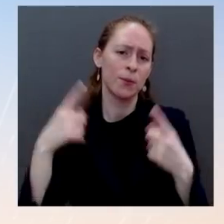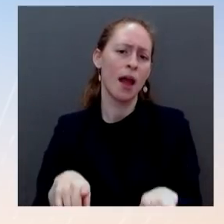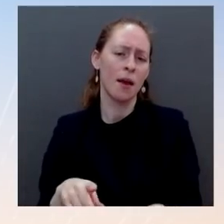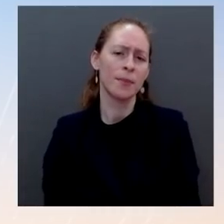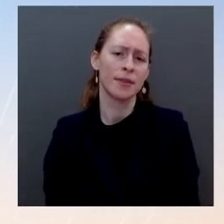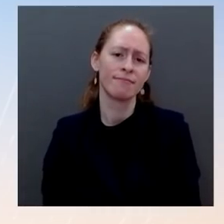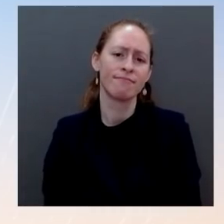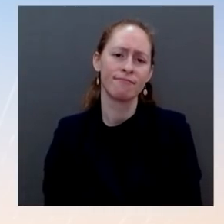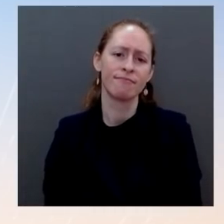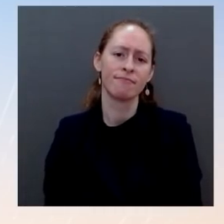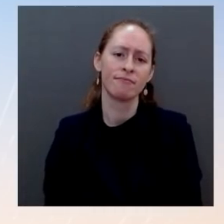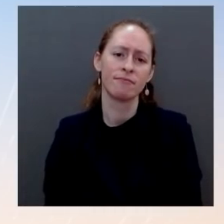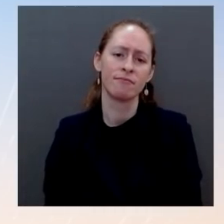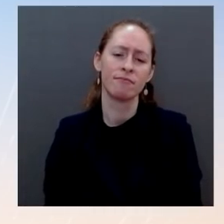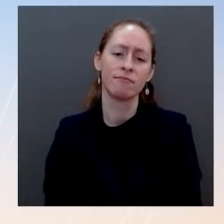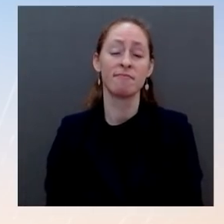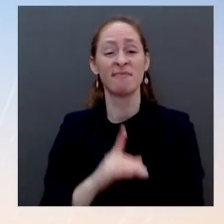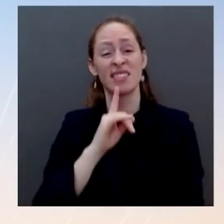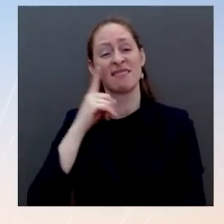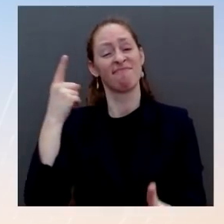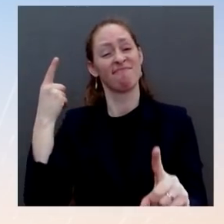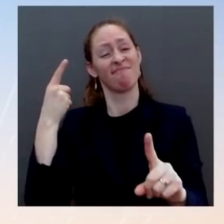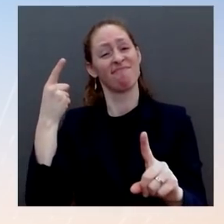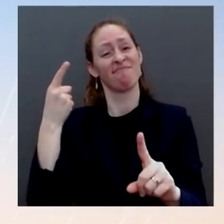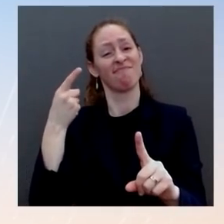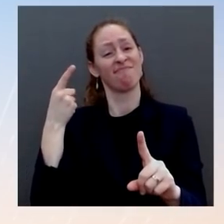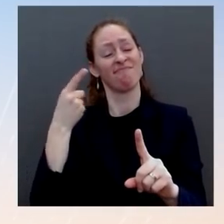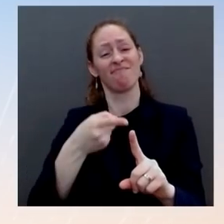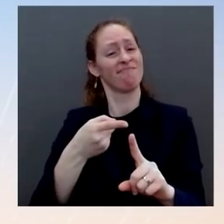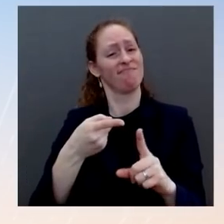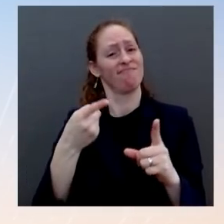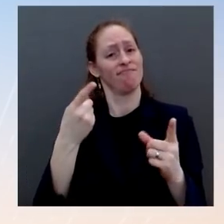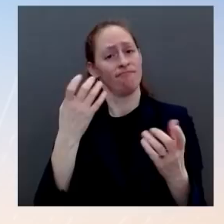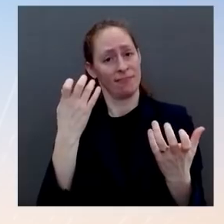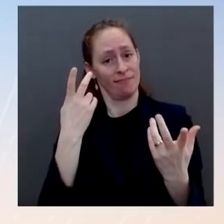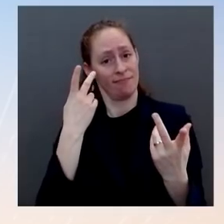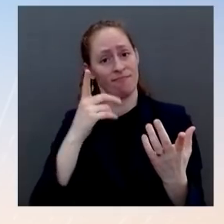But it's important that we not allow attempts to distract